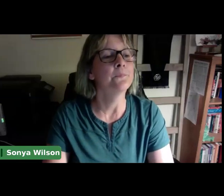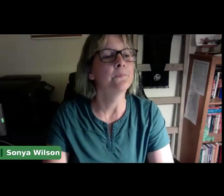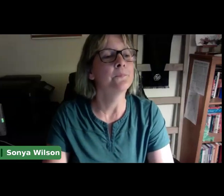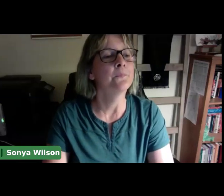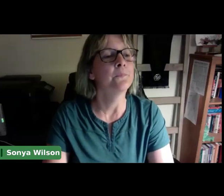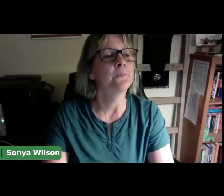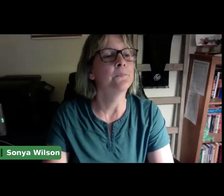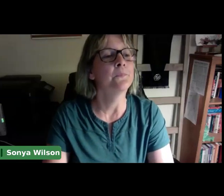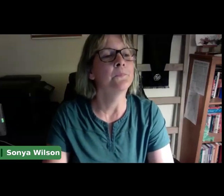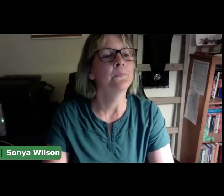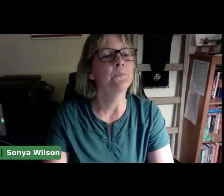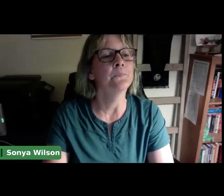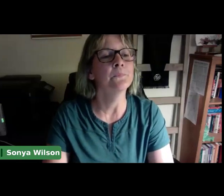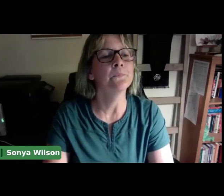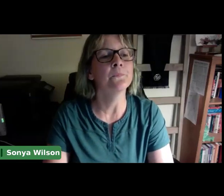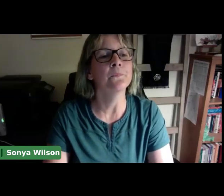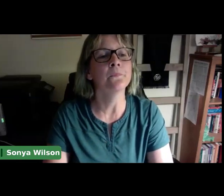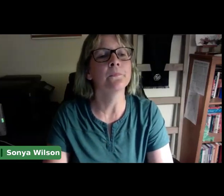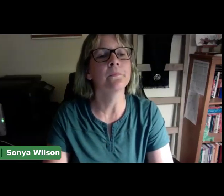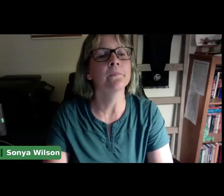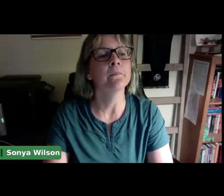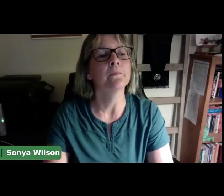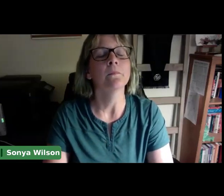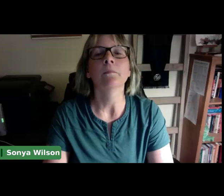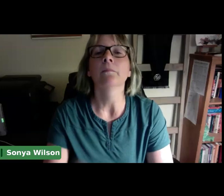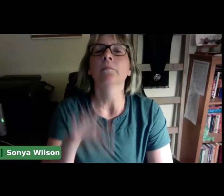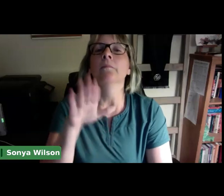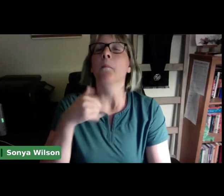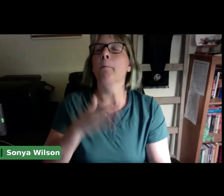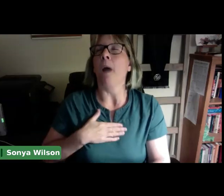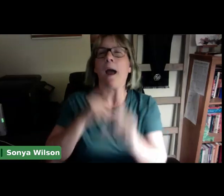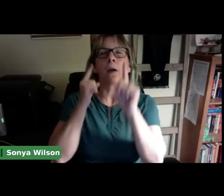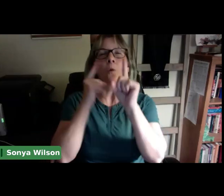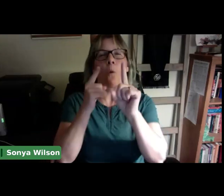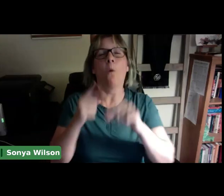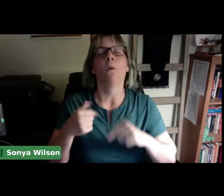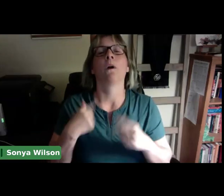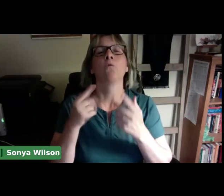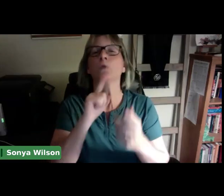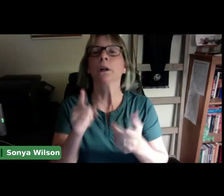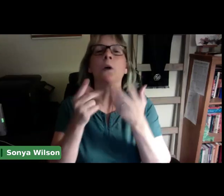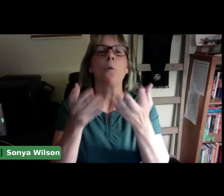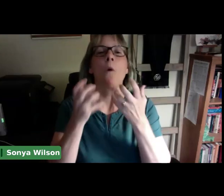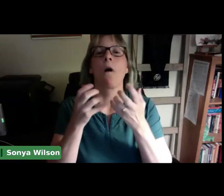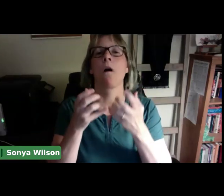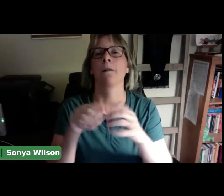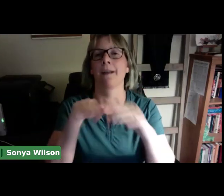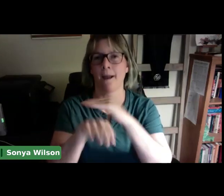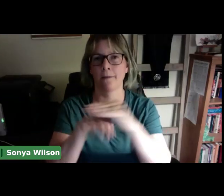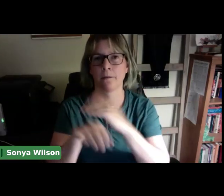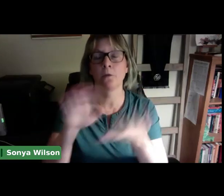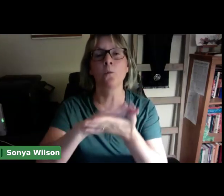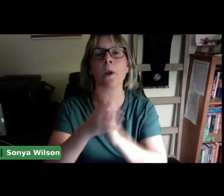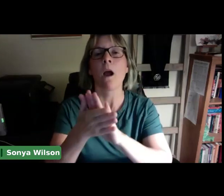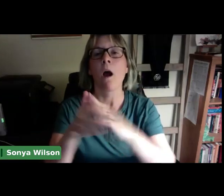Their lives in getting outdoors.